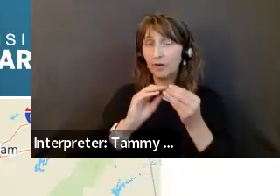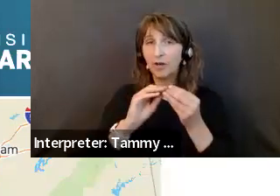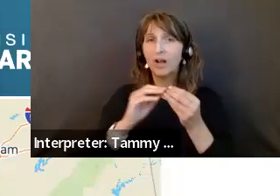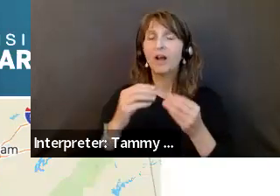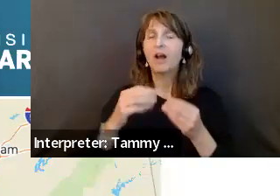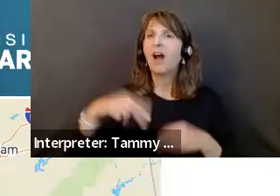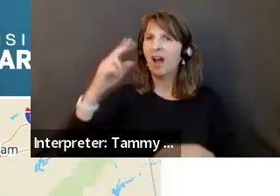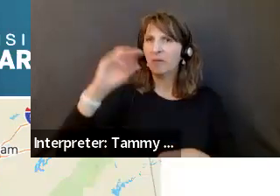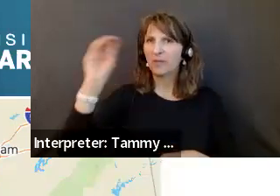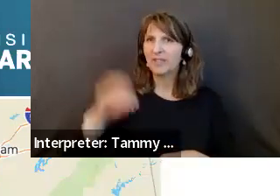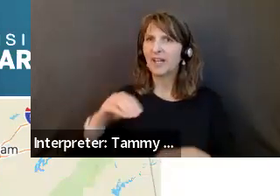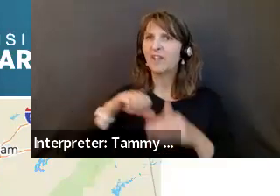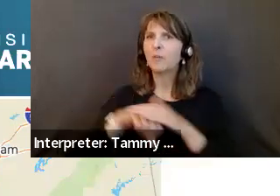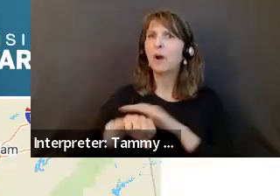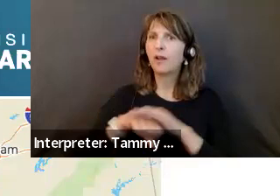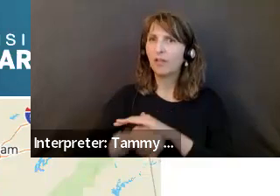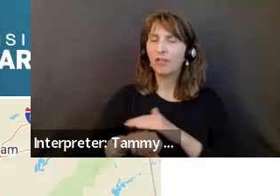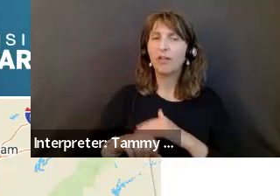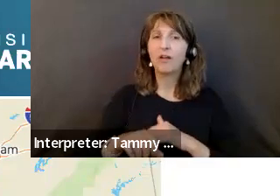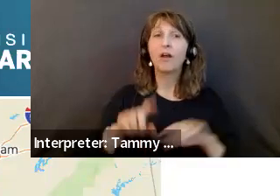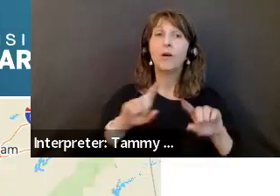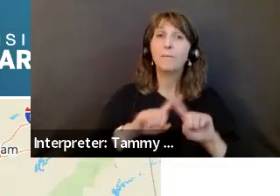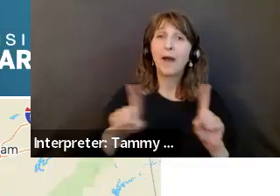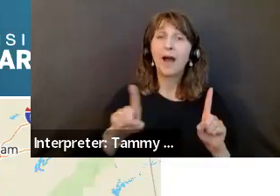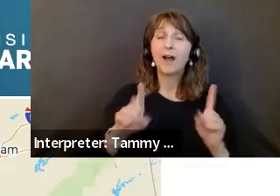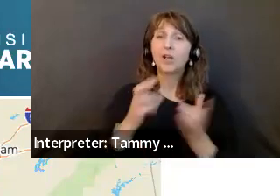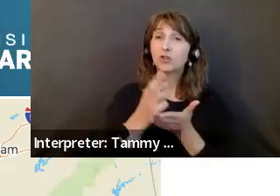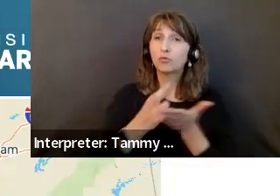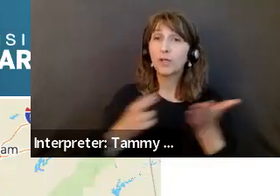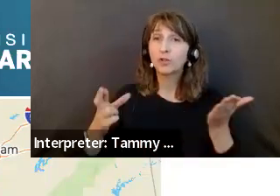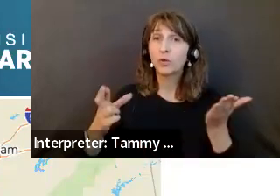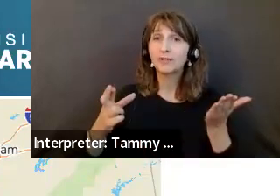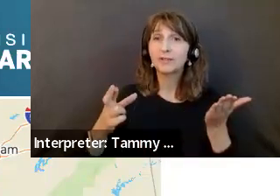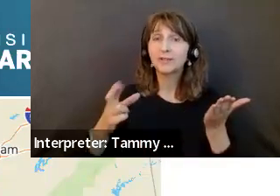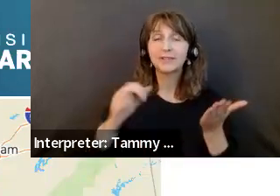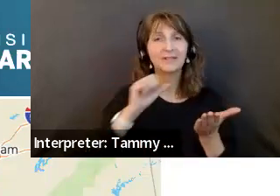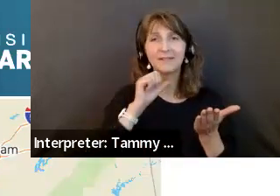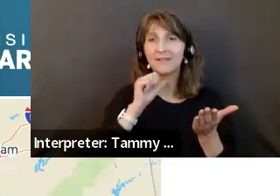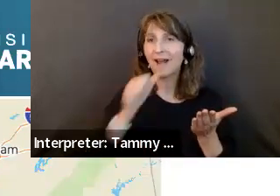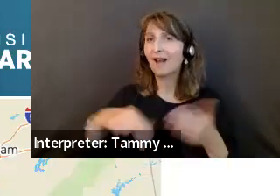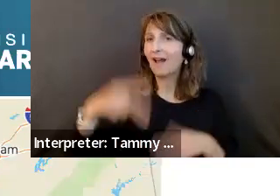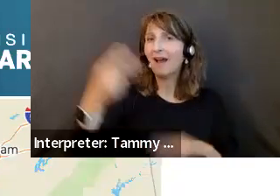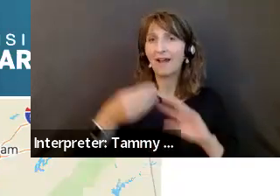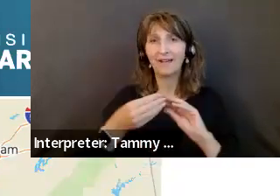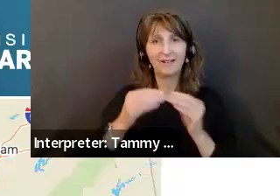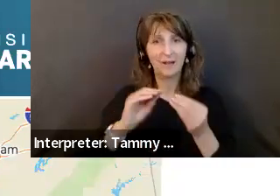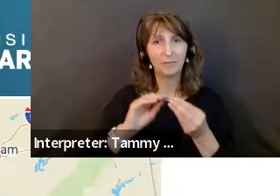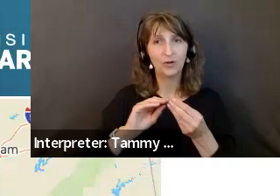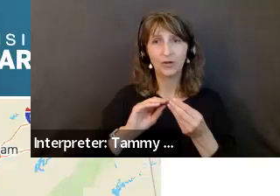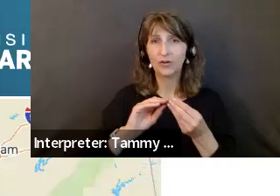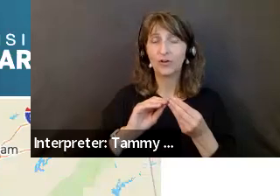But not a lot of identified resources or essence. So that can ultimately impact our strategies, right? That can let us know, okay.